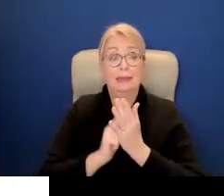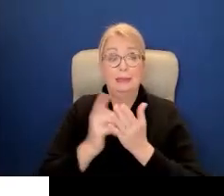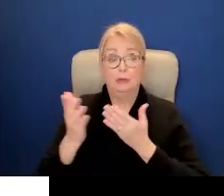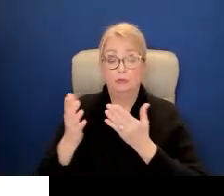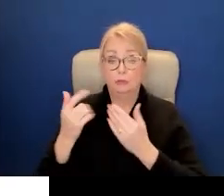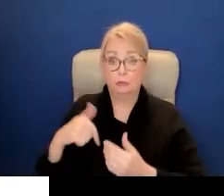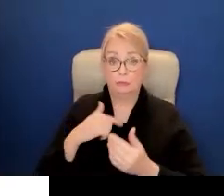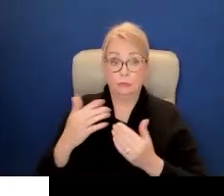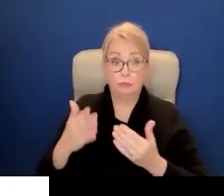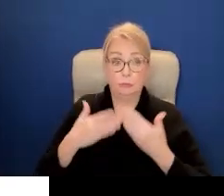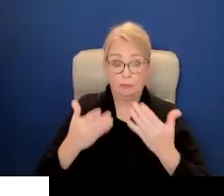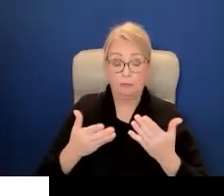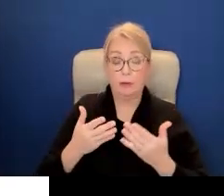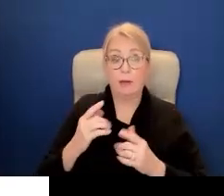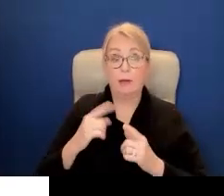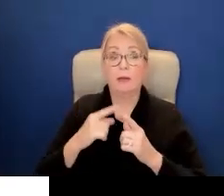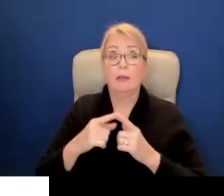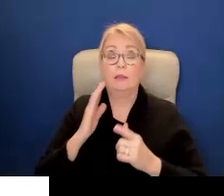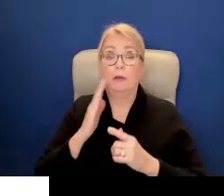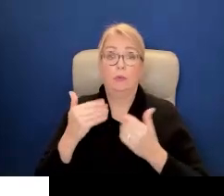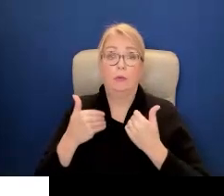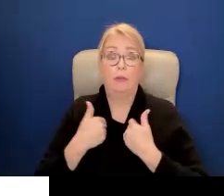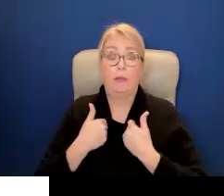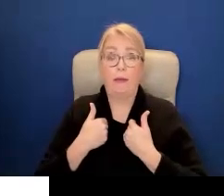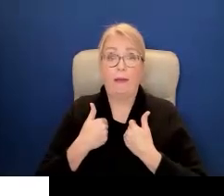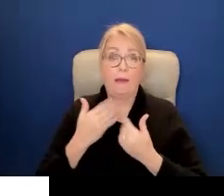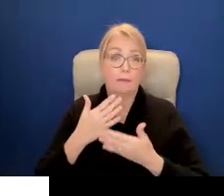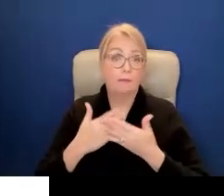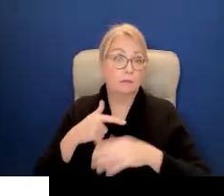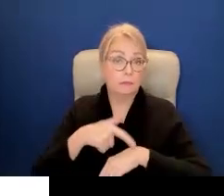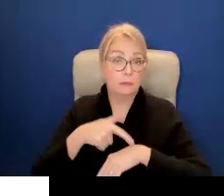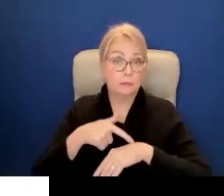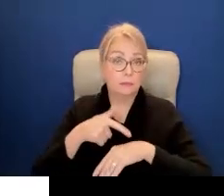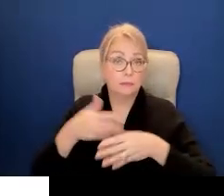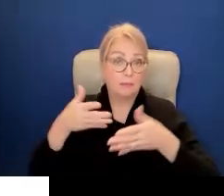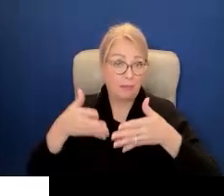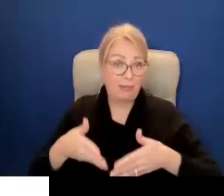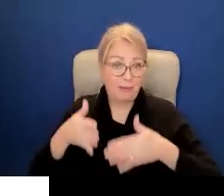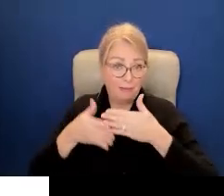And then we will have a session, some time for any questions that you may have.